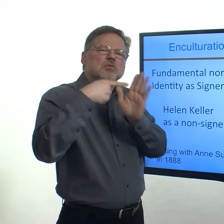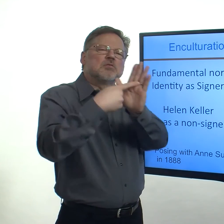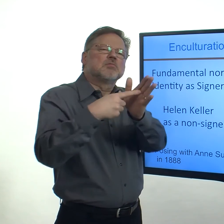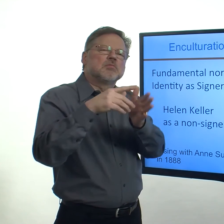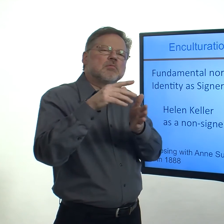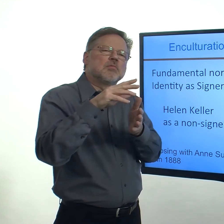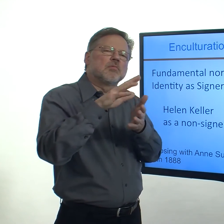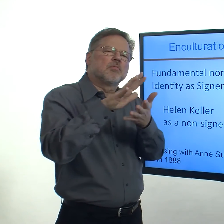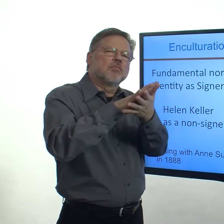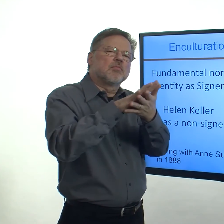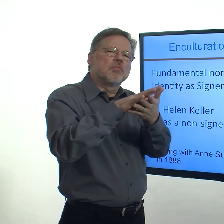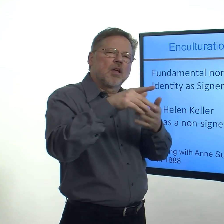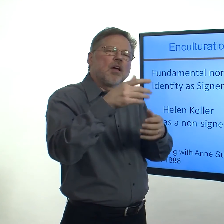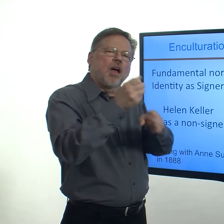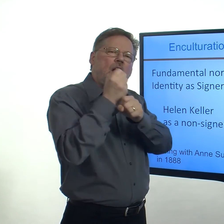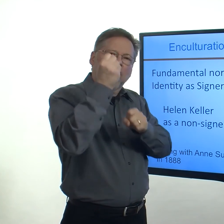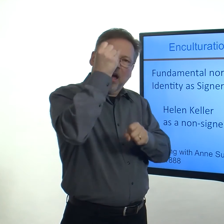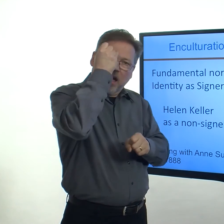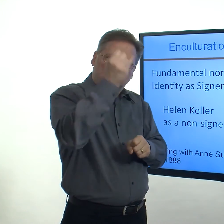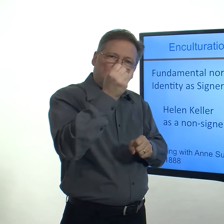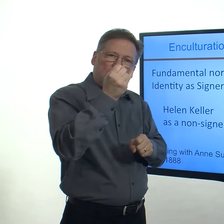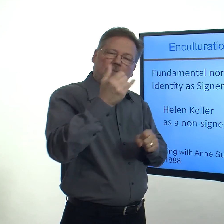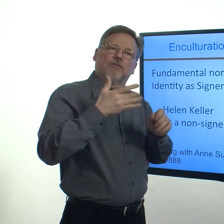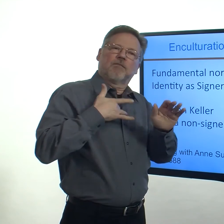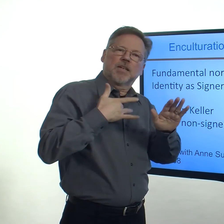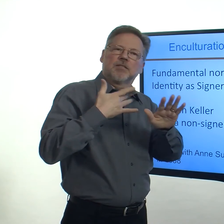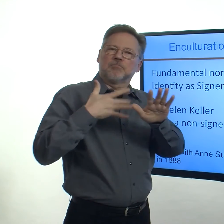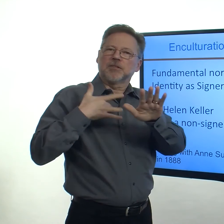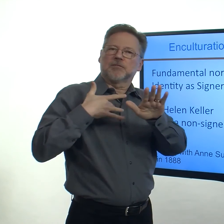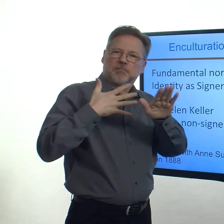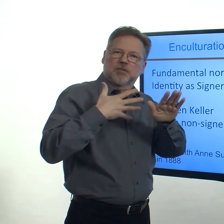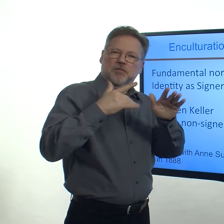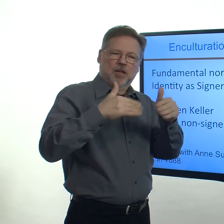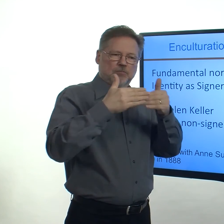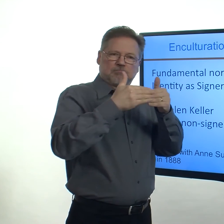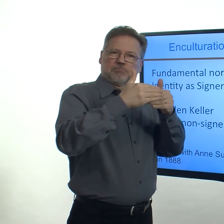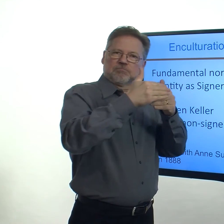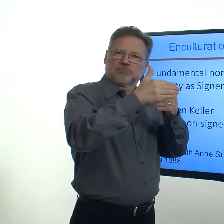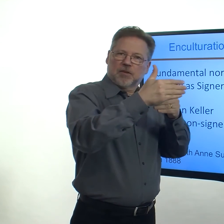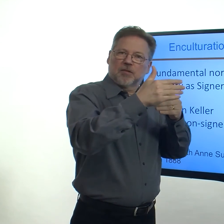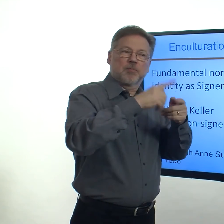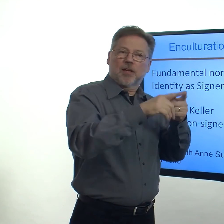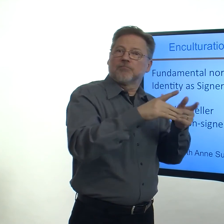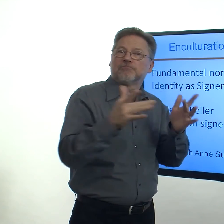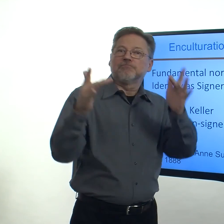I’ll show a clip of this as well so you can get a sense of how information is perceived through the hands.